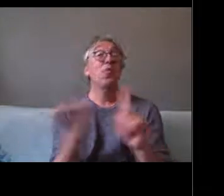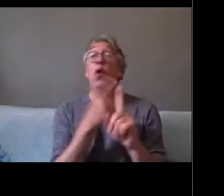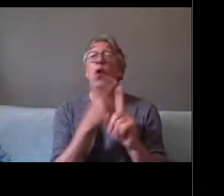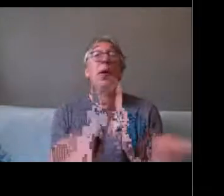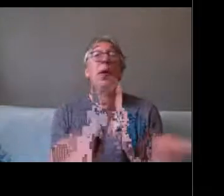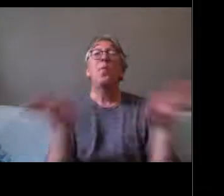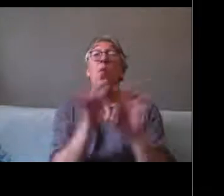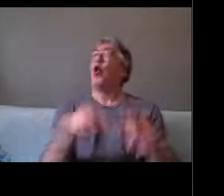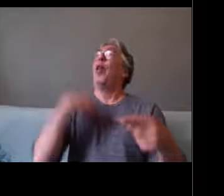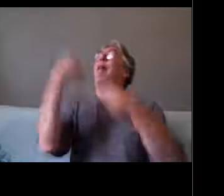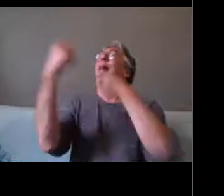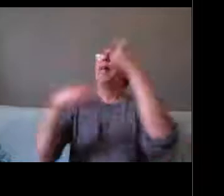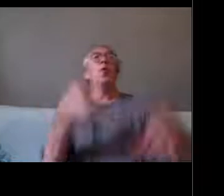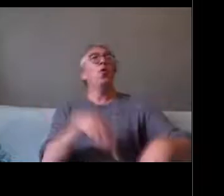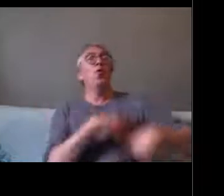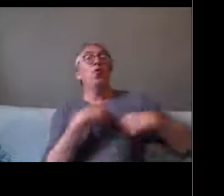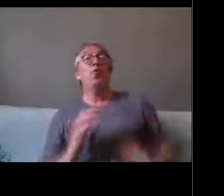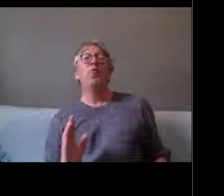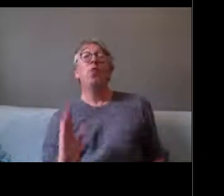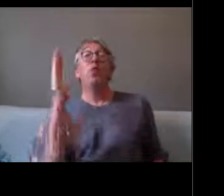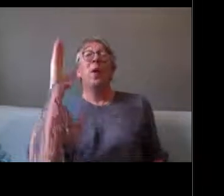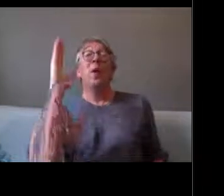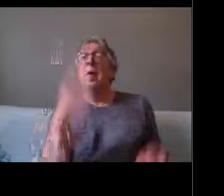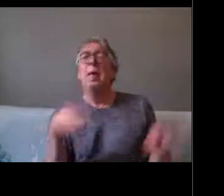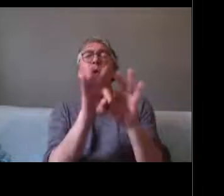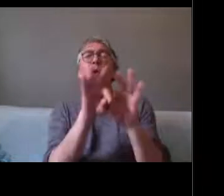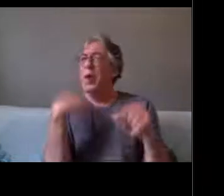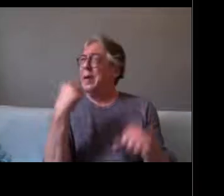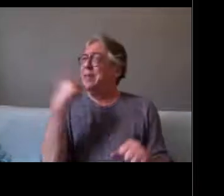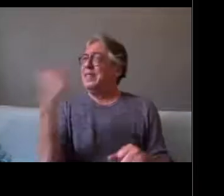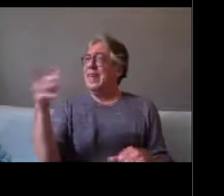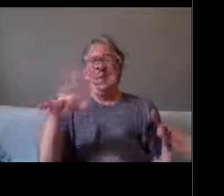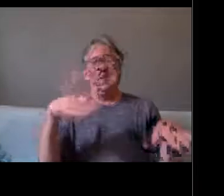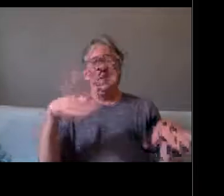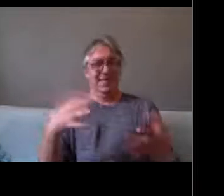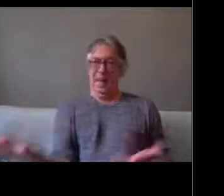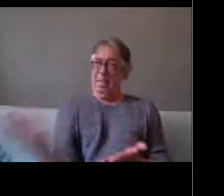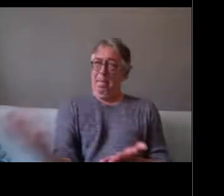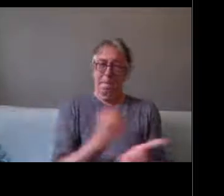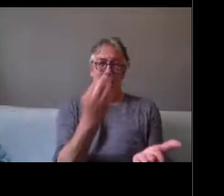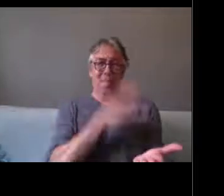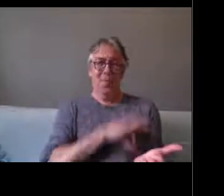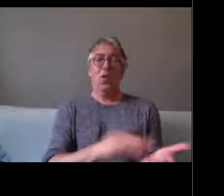and focus on the right to inclusive volunteerism that is enshrined in the convention.